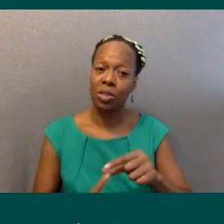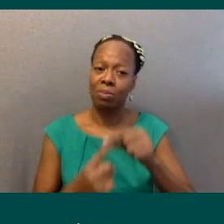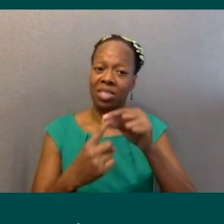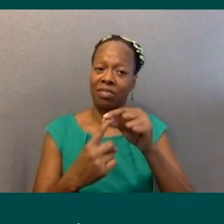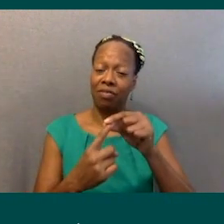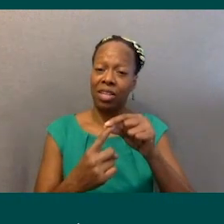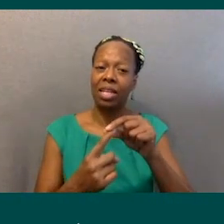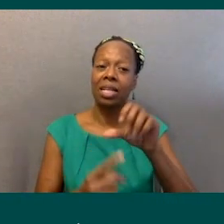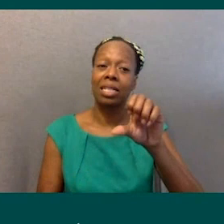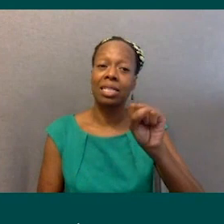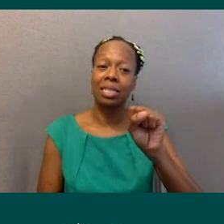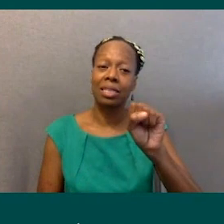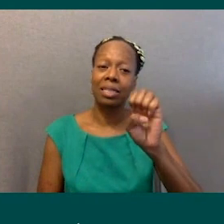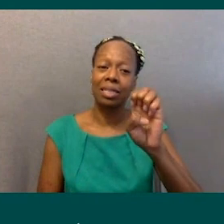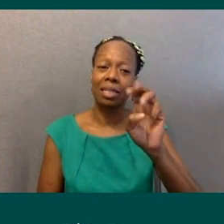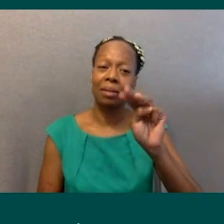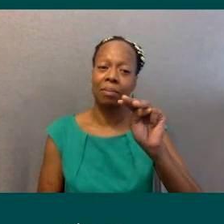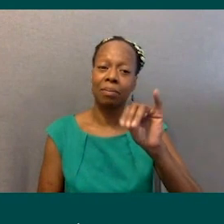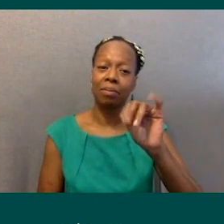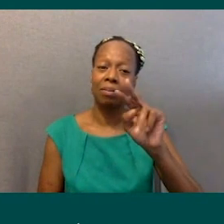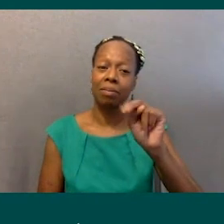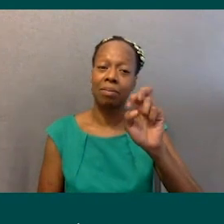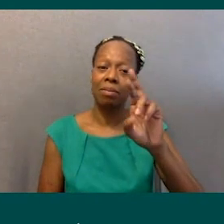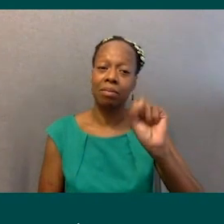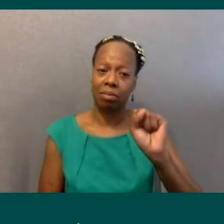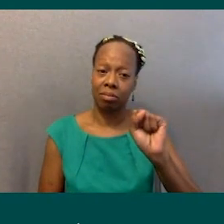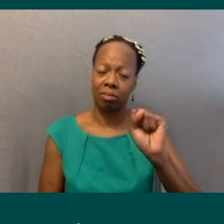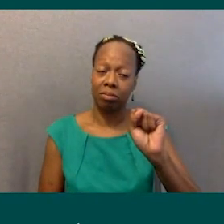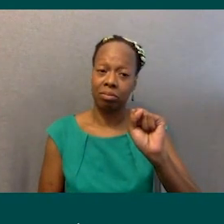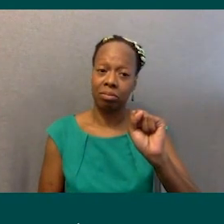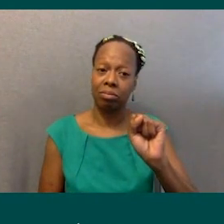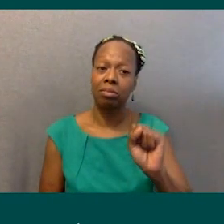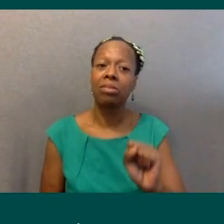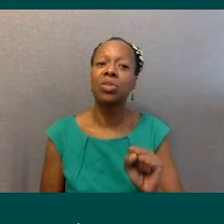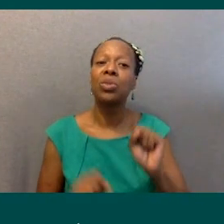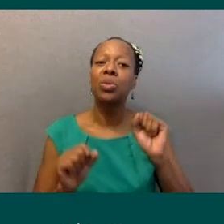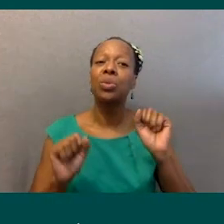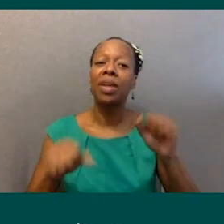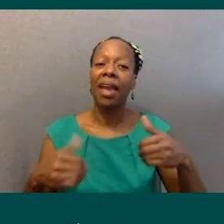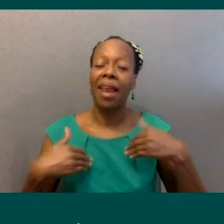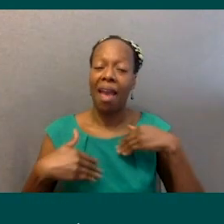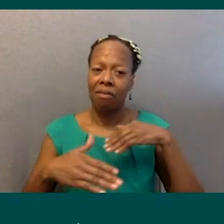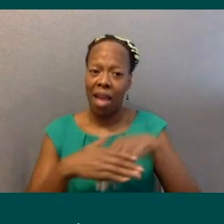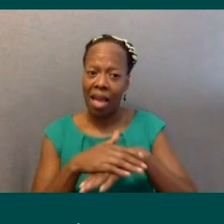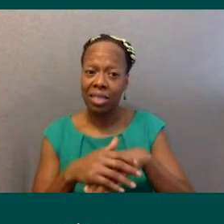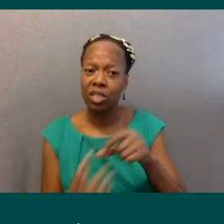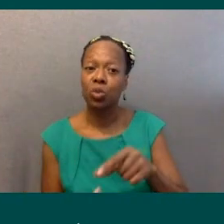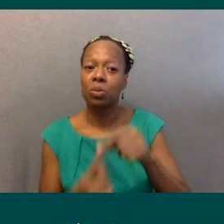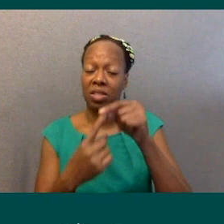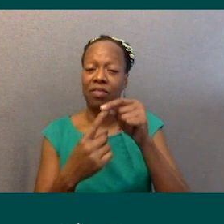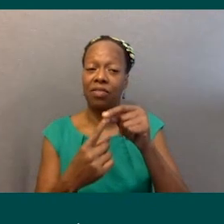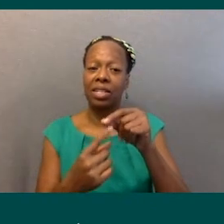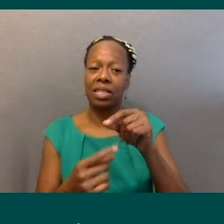you have a member access to the website. But even as not a member, you can access the website,